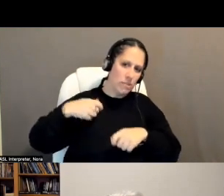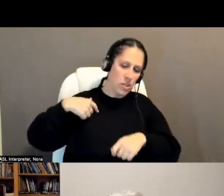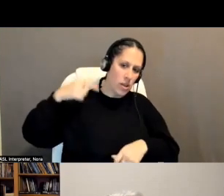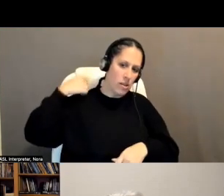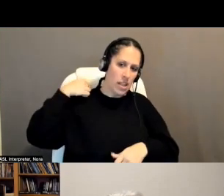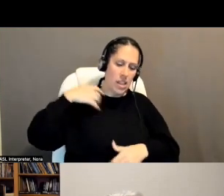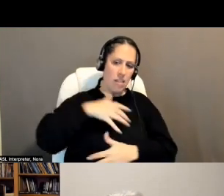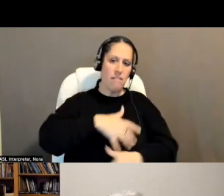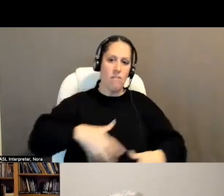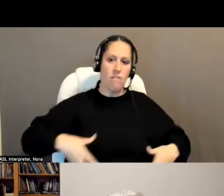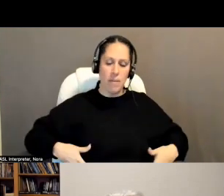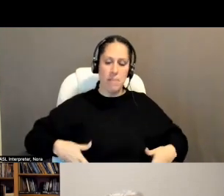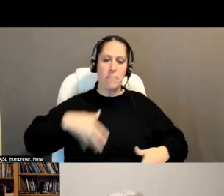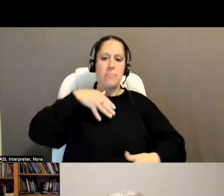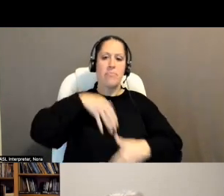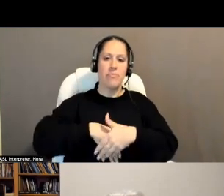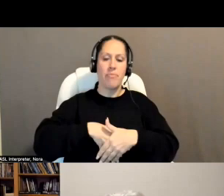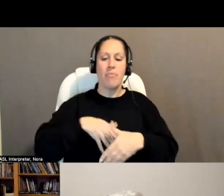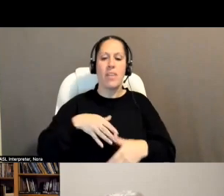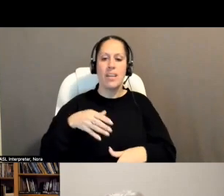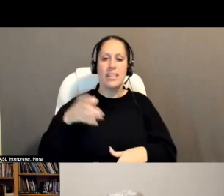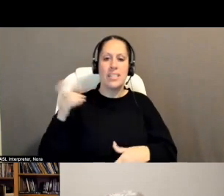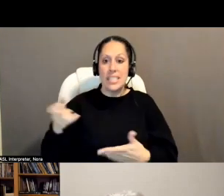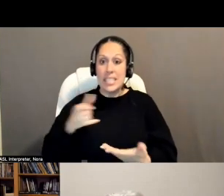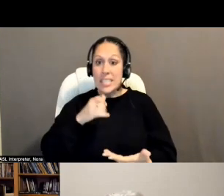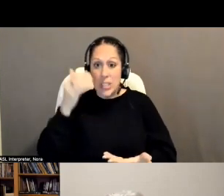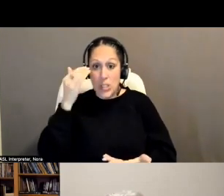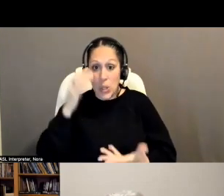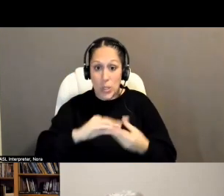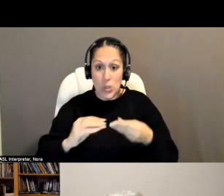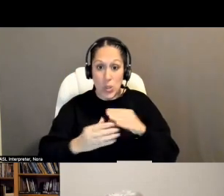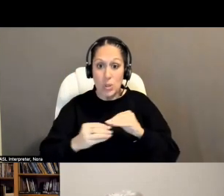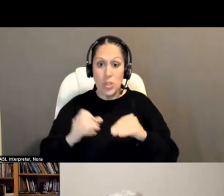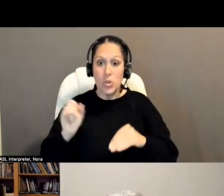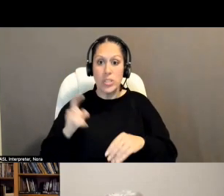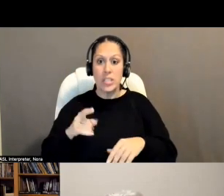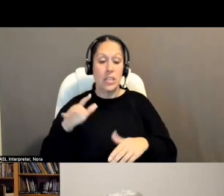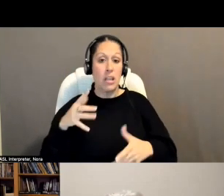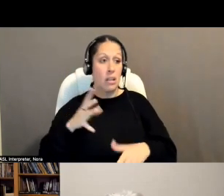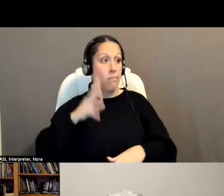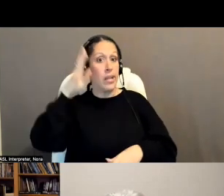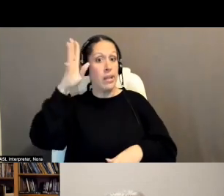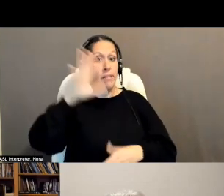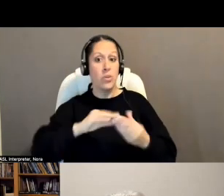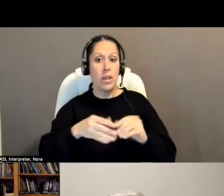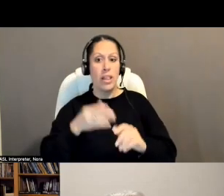And like, she didn't know the story, so she sort of made up her own about like why this